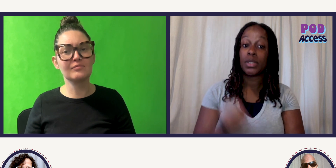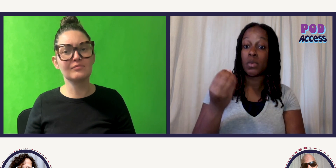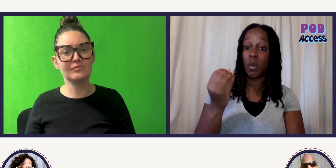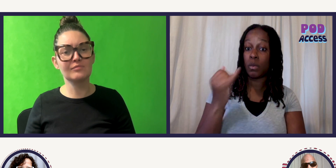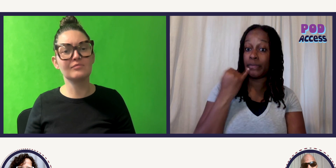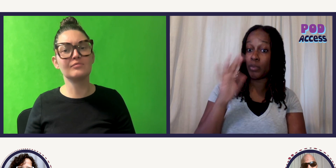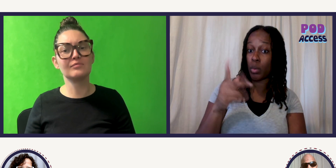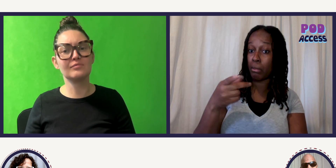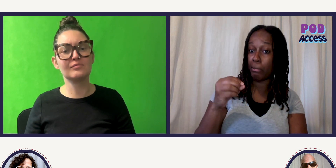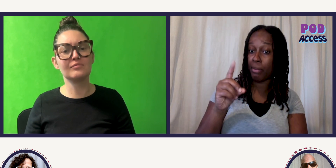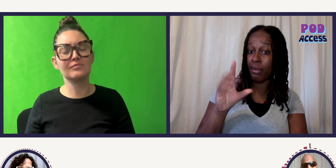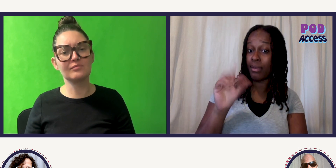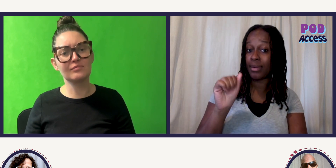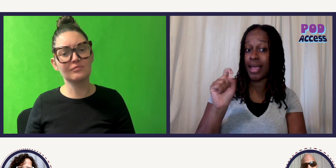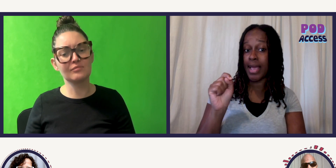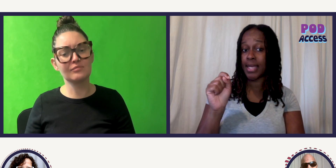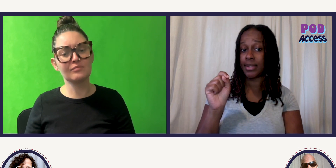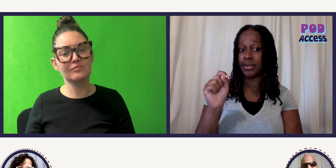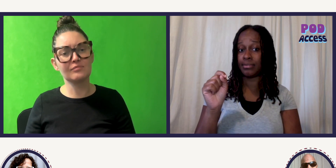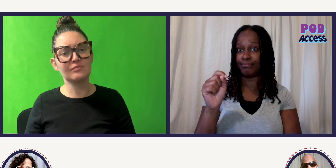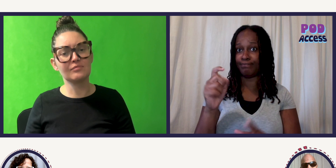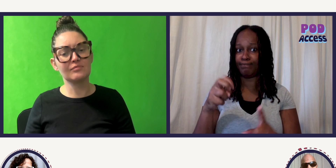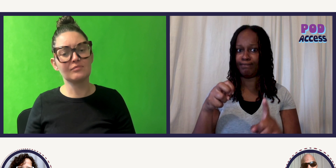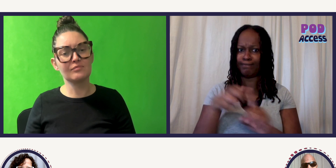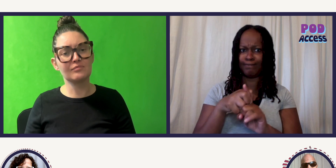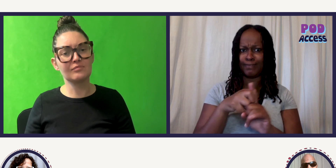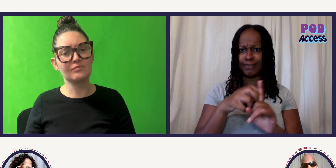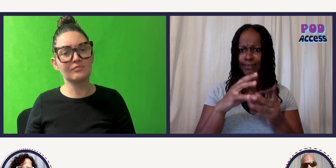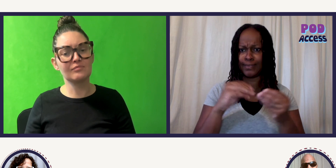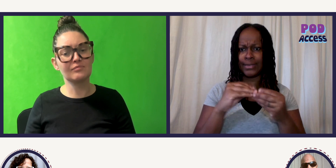So if your podcast is tackling serious subjects, you shouldn’t be all silly on social.